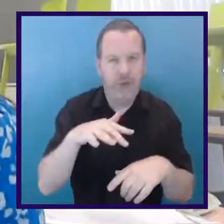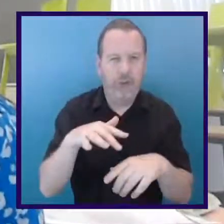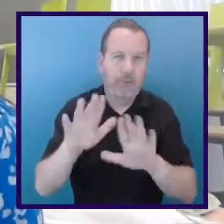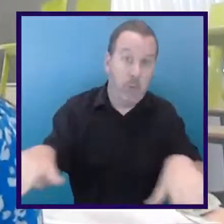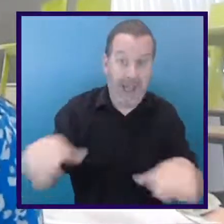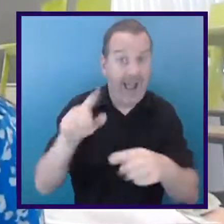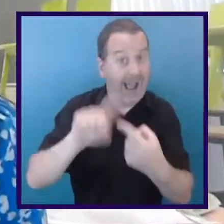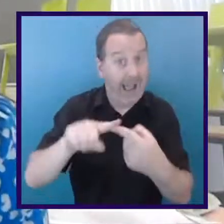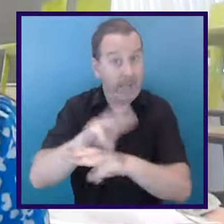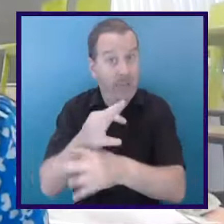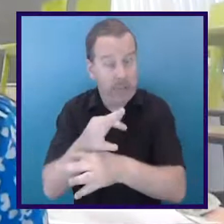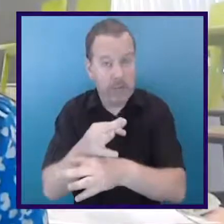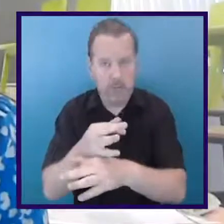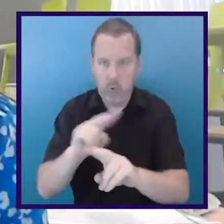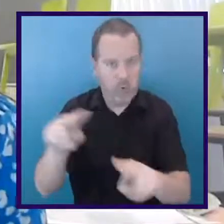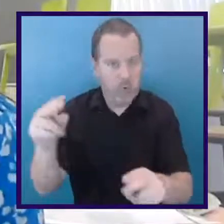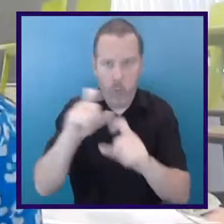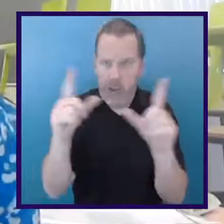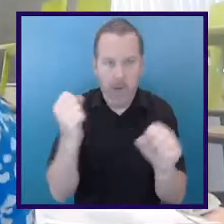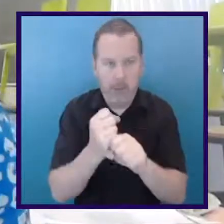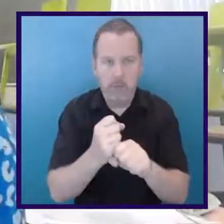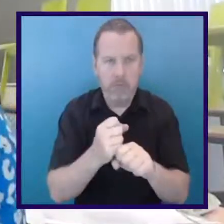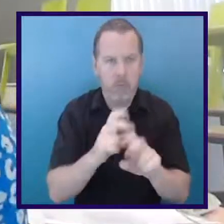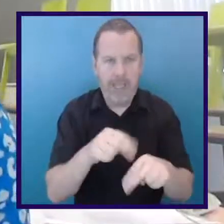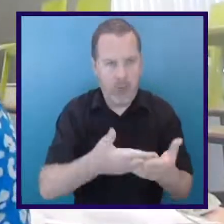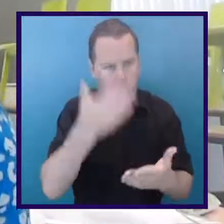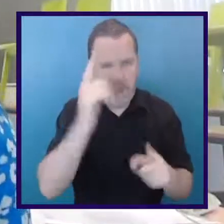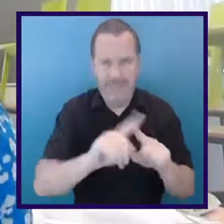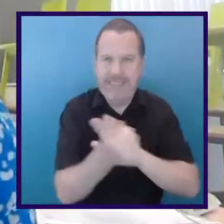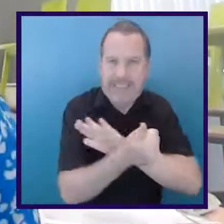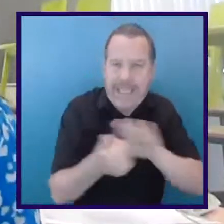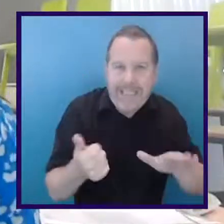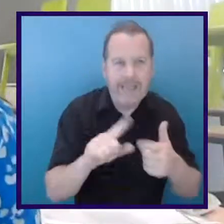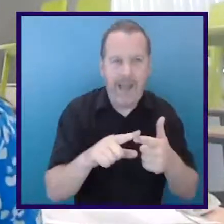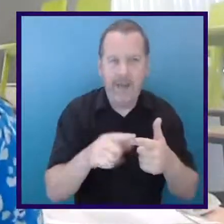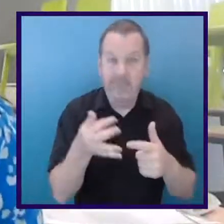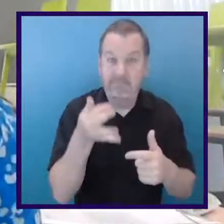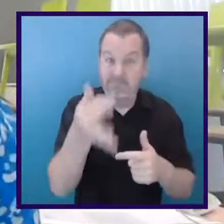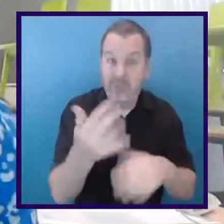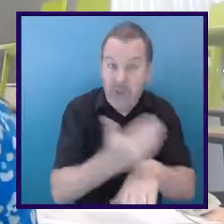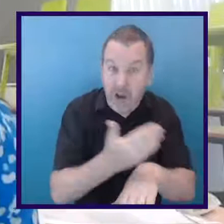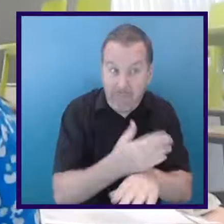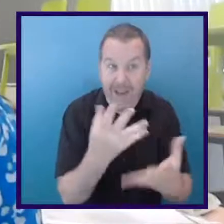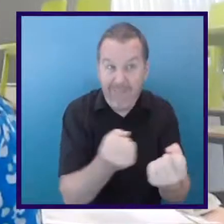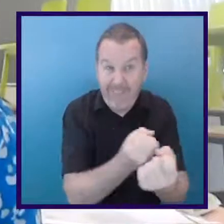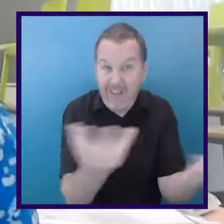studying a language, and what careers are available through languages. So I think we need a great push with that.